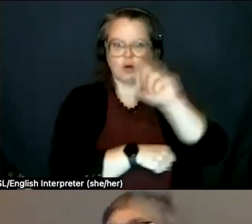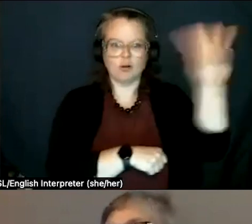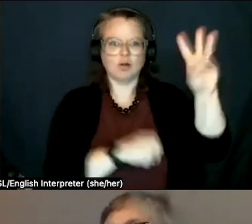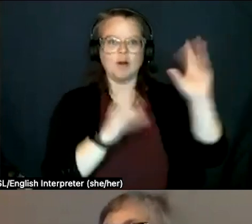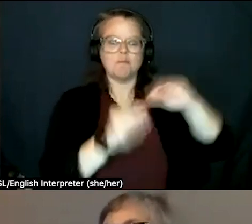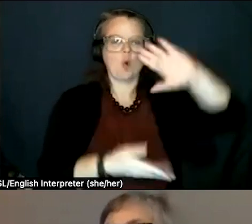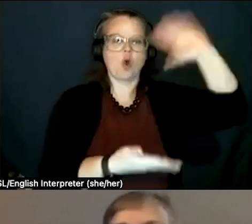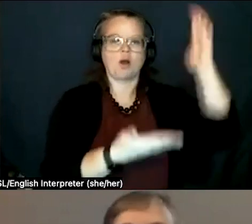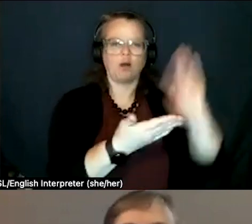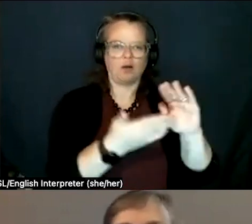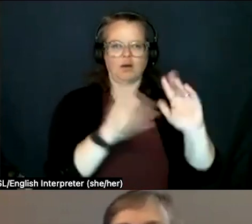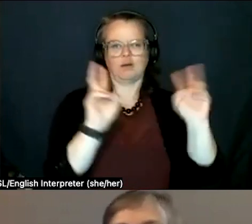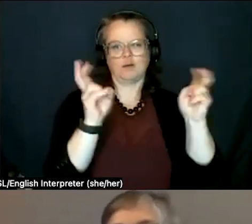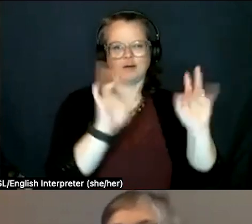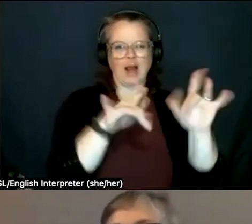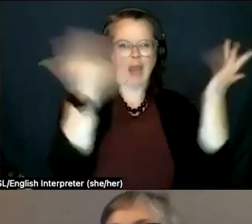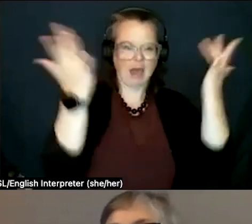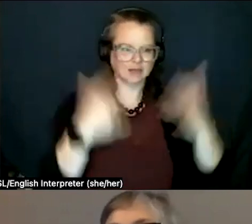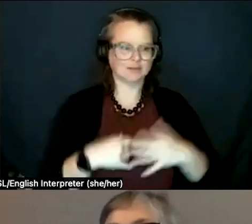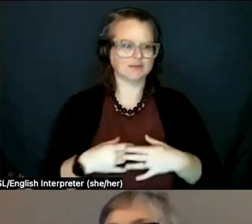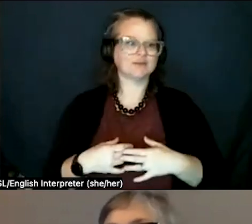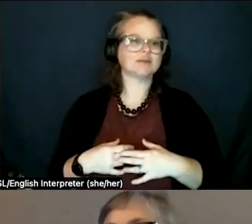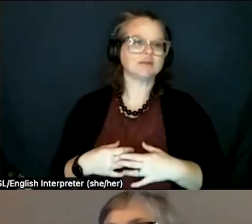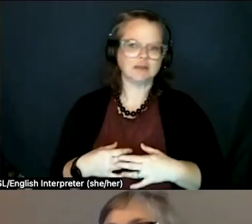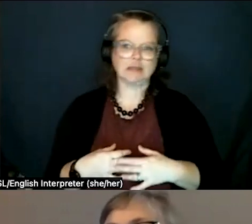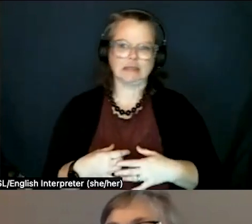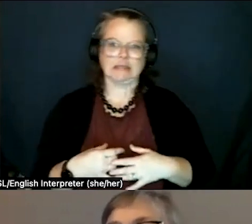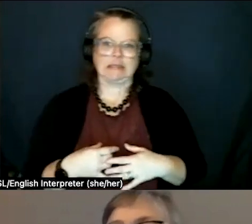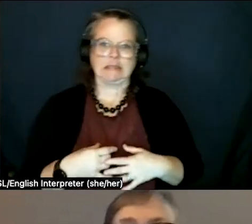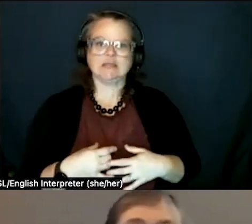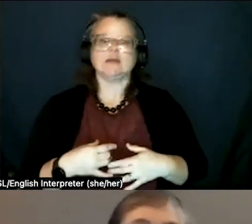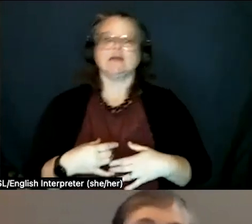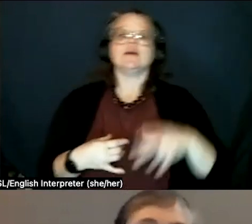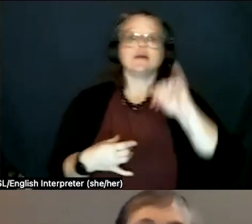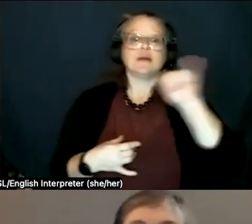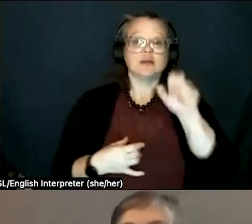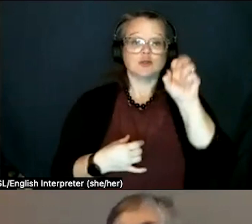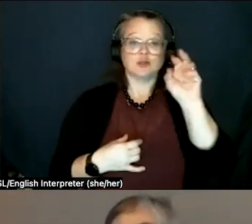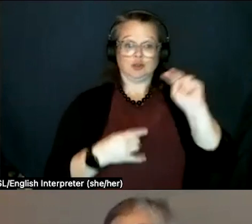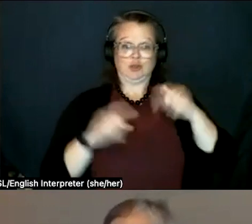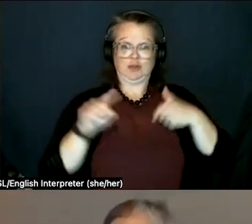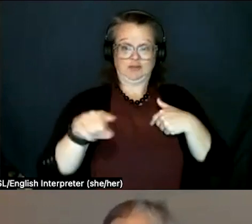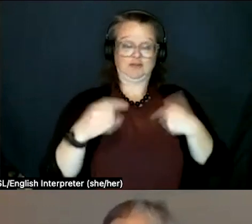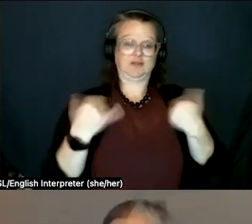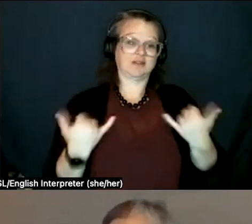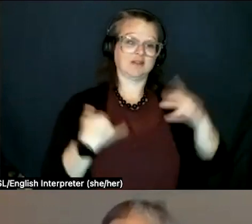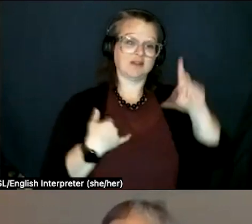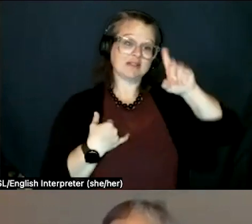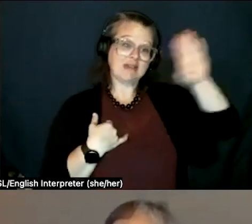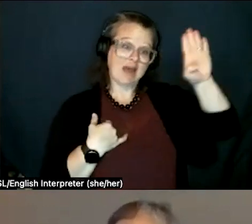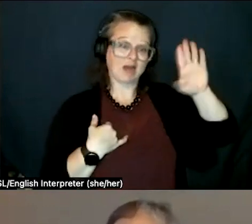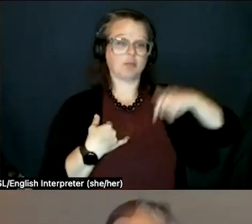have the databases changed already in behind the scenes, but the front-end tools change how people